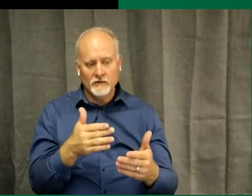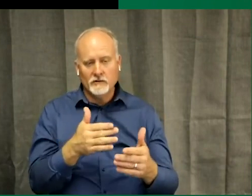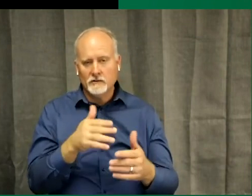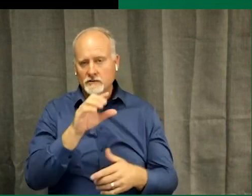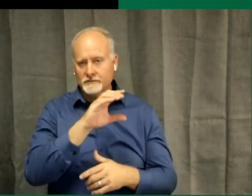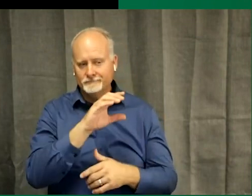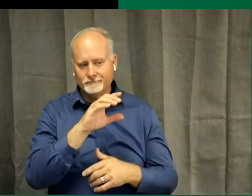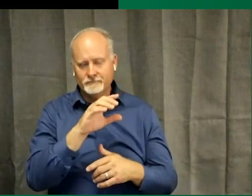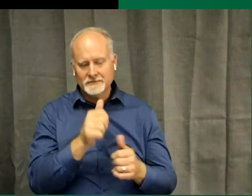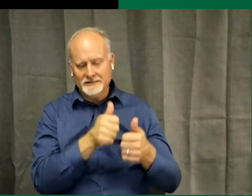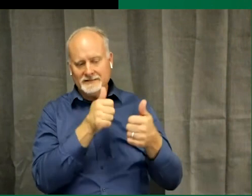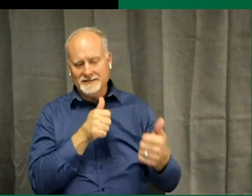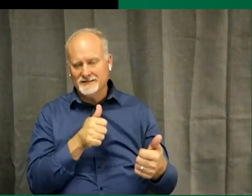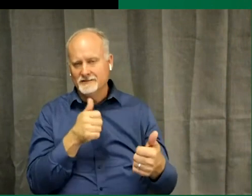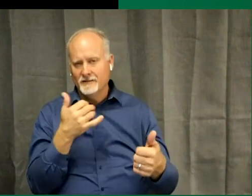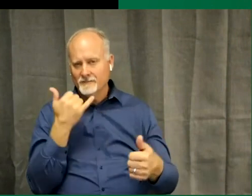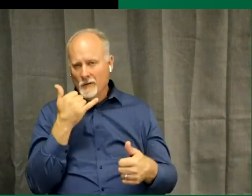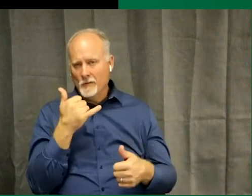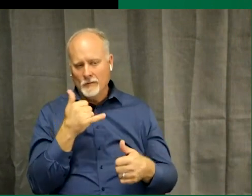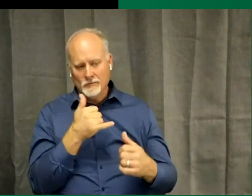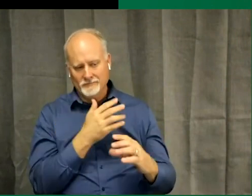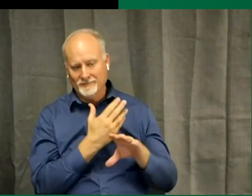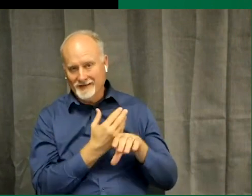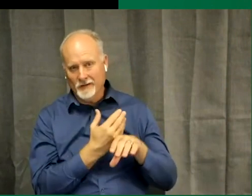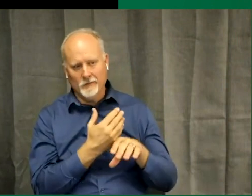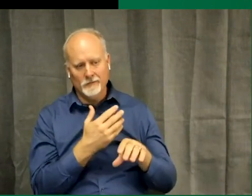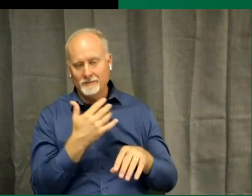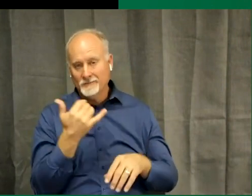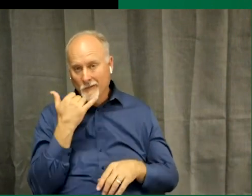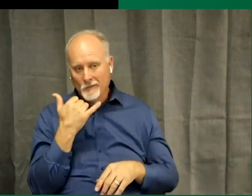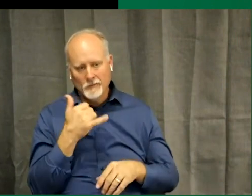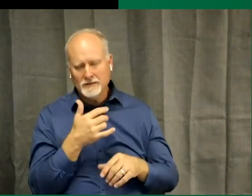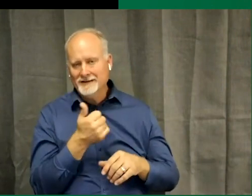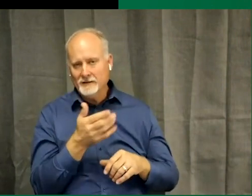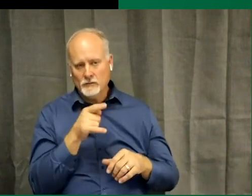other words telehealth so if you have a phone or you have anything that you can zoom in on